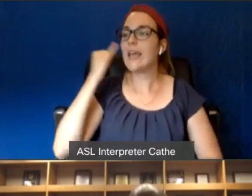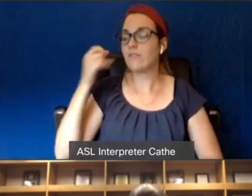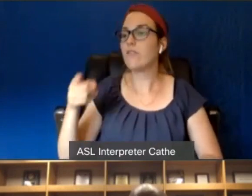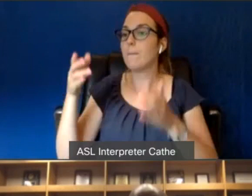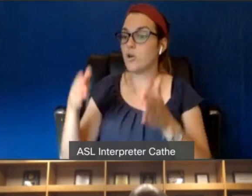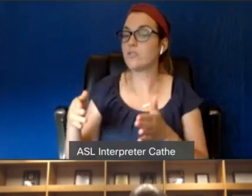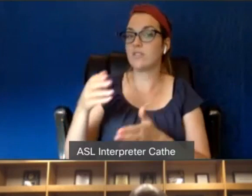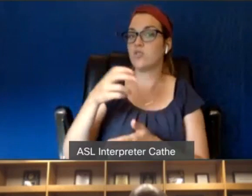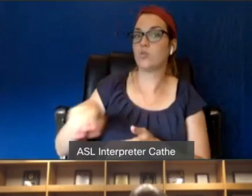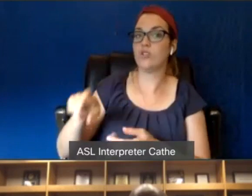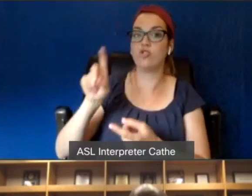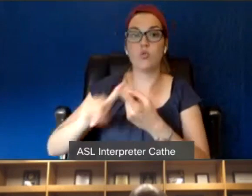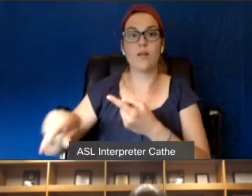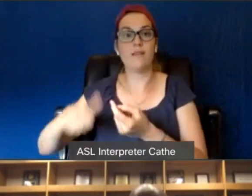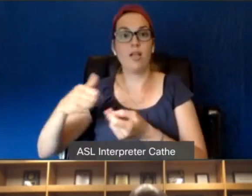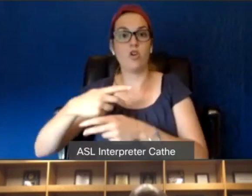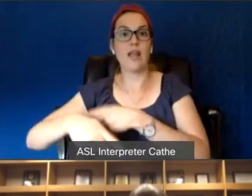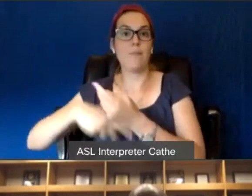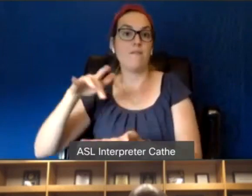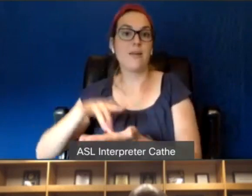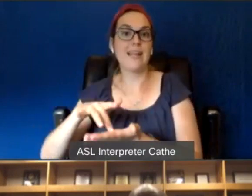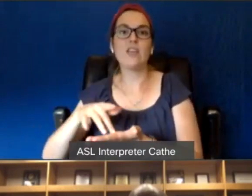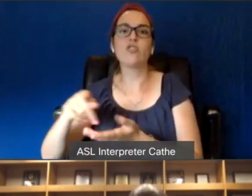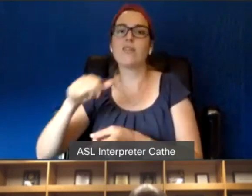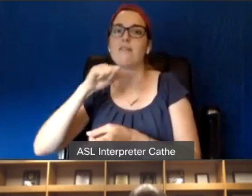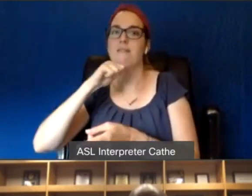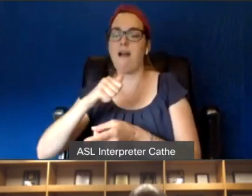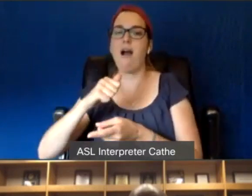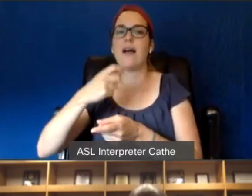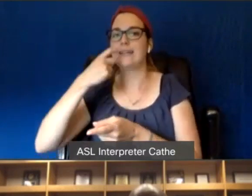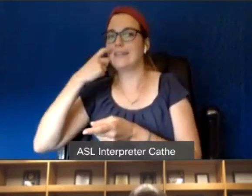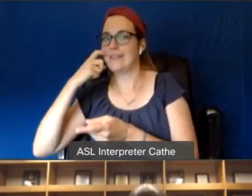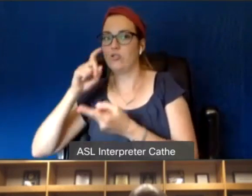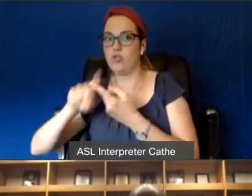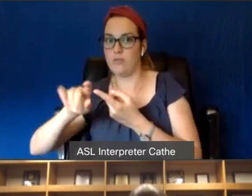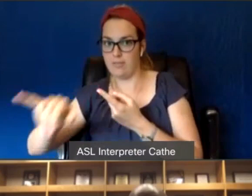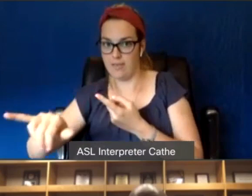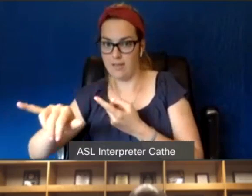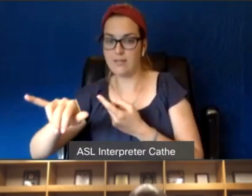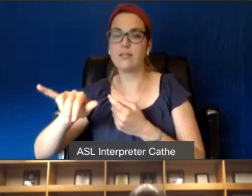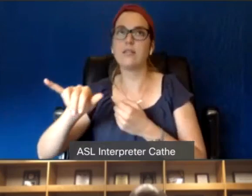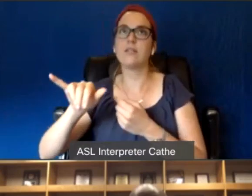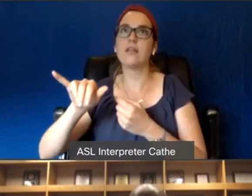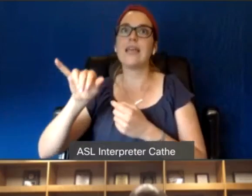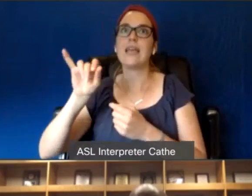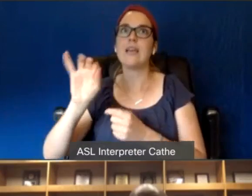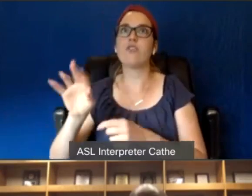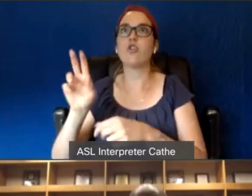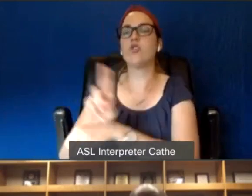if there is no compulsive use of that other substance, then it's a proximal behavior. The question is whether the person